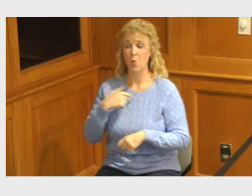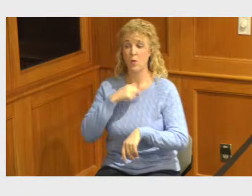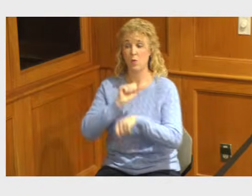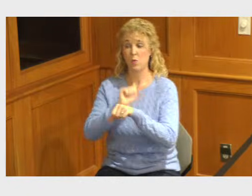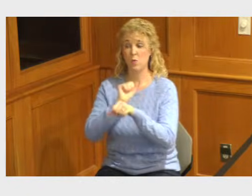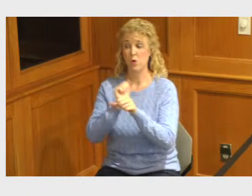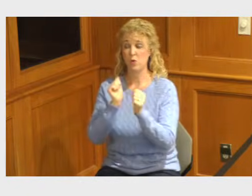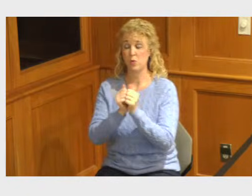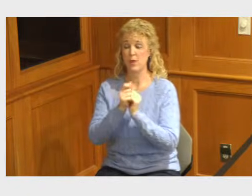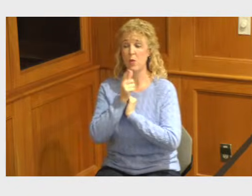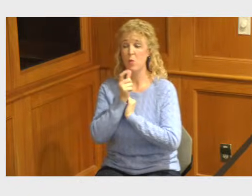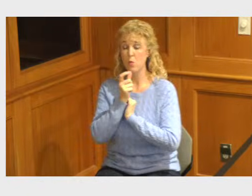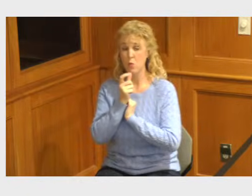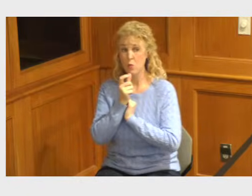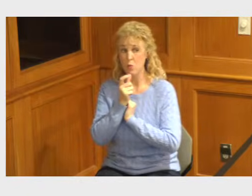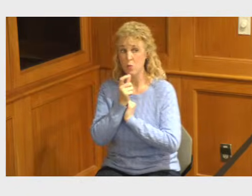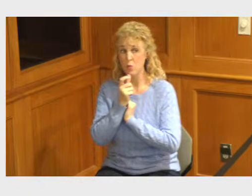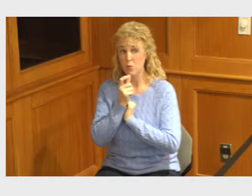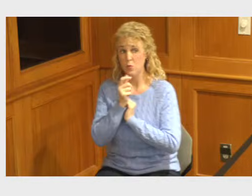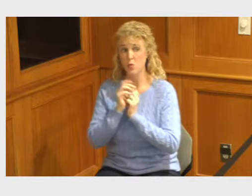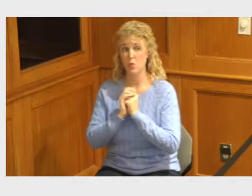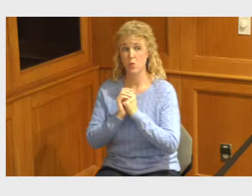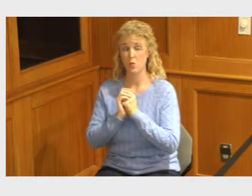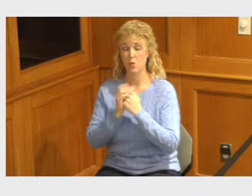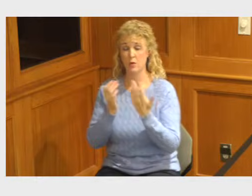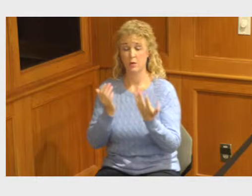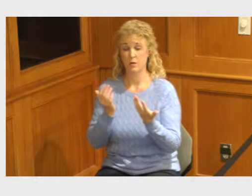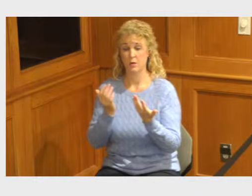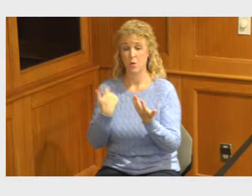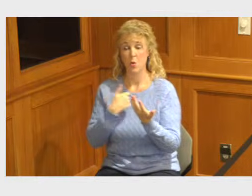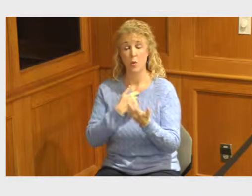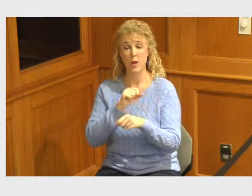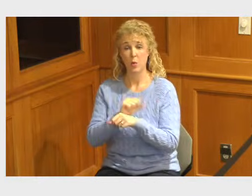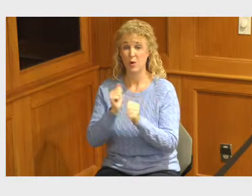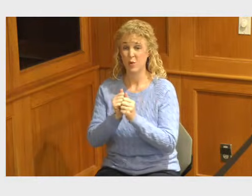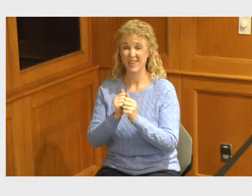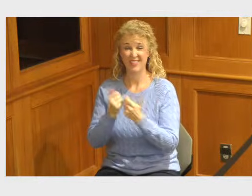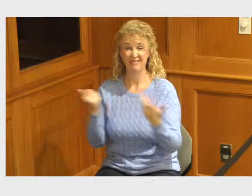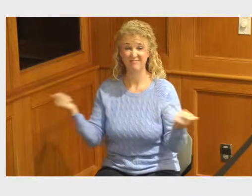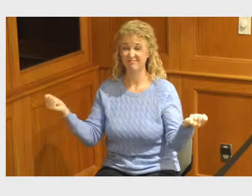gets to the point of the sort of our role in the system. We really work with everybody who wants to